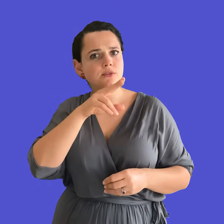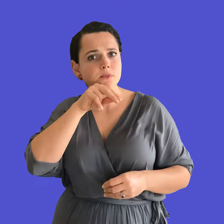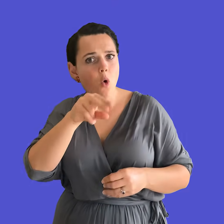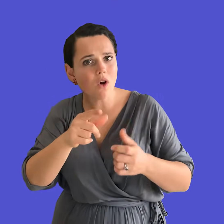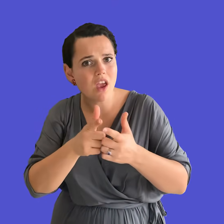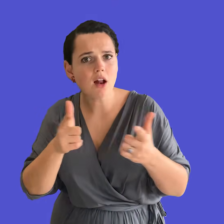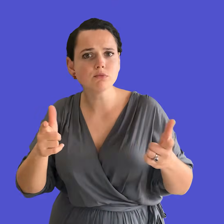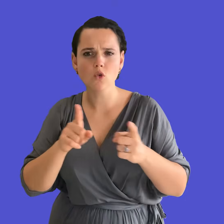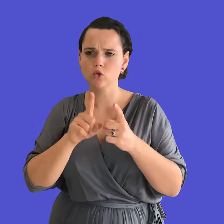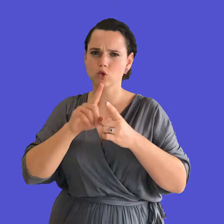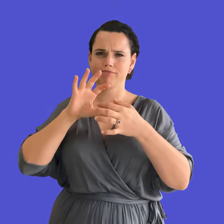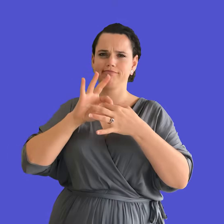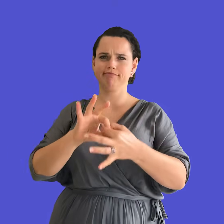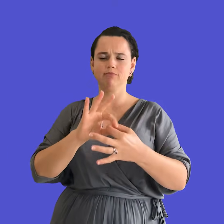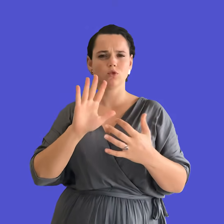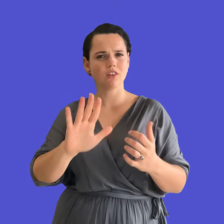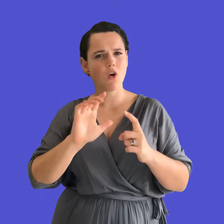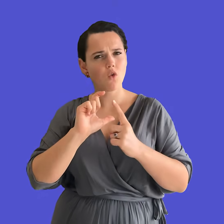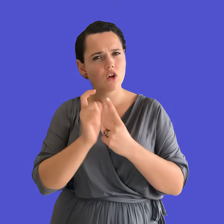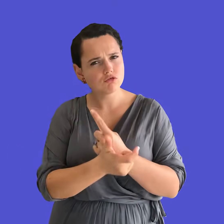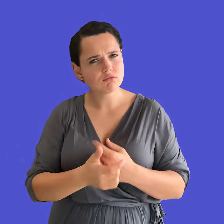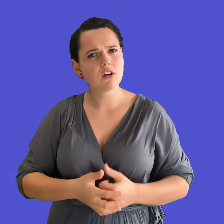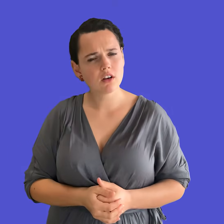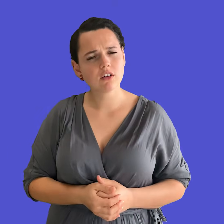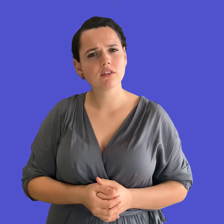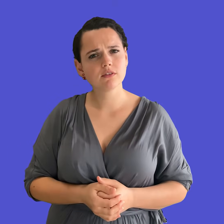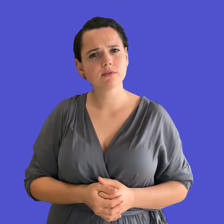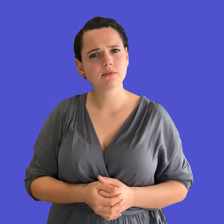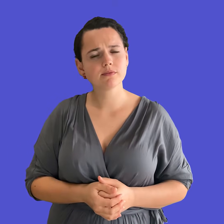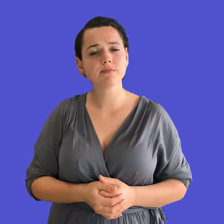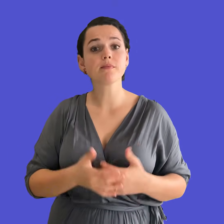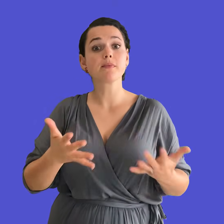for thousands and thousands of years. Much like an Indigenous spoken language